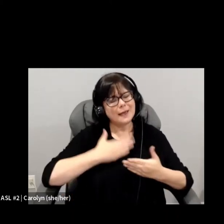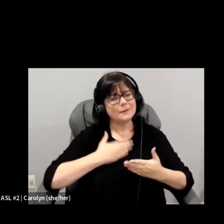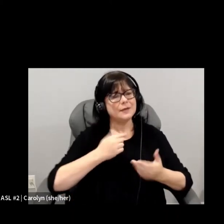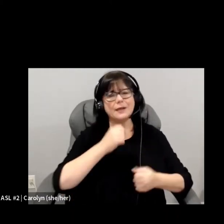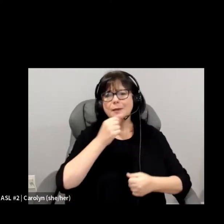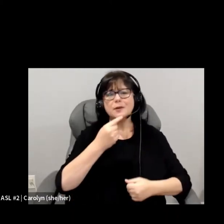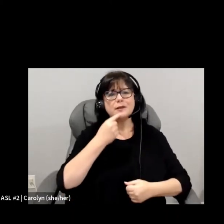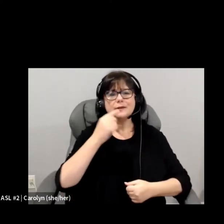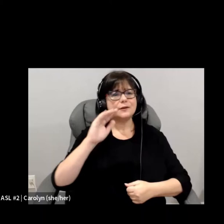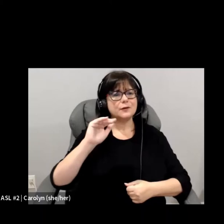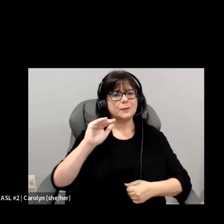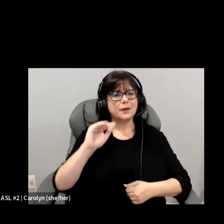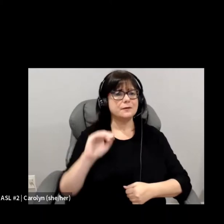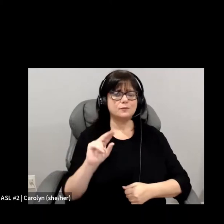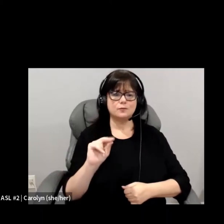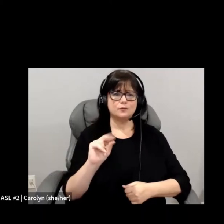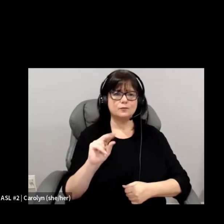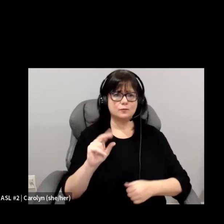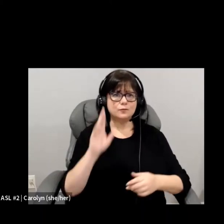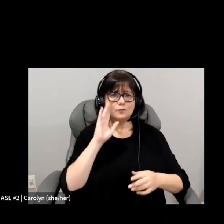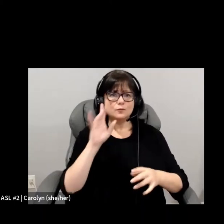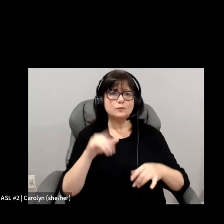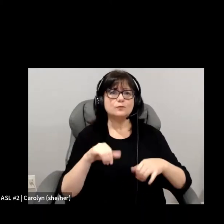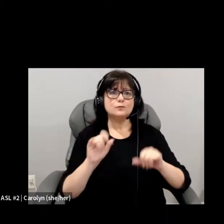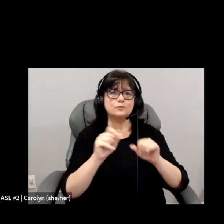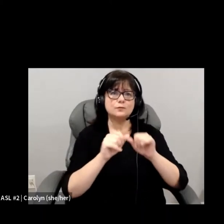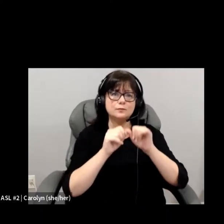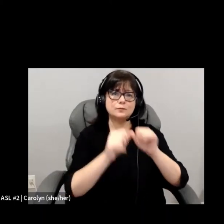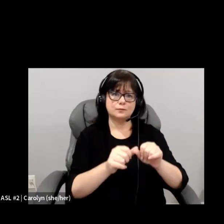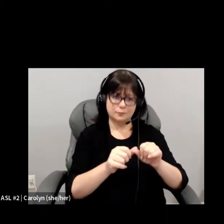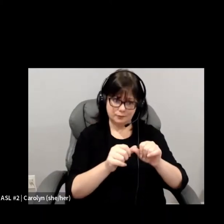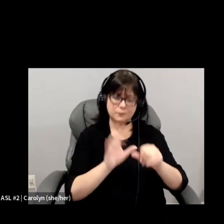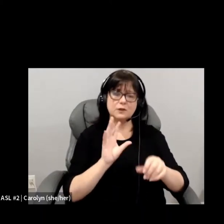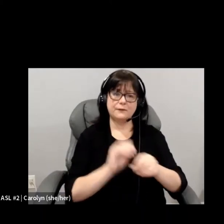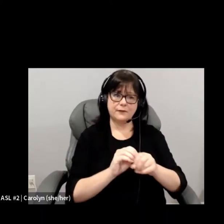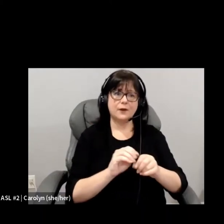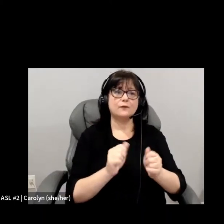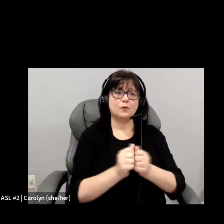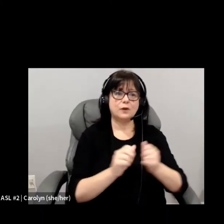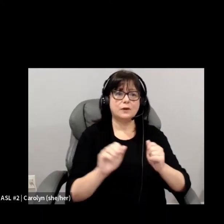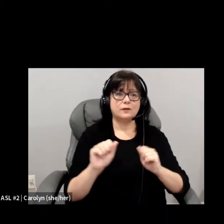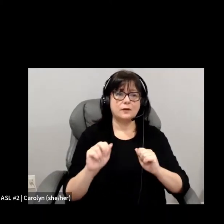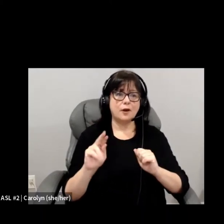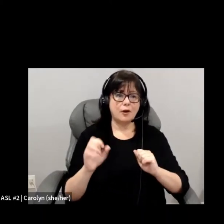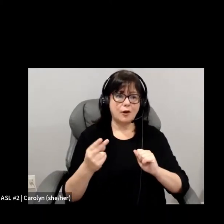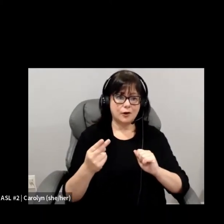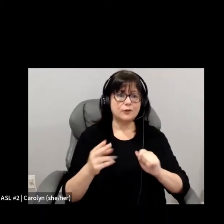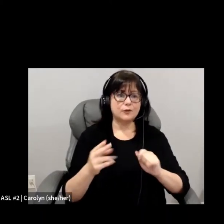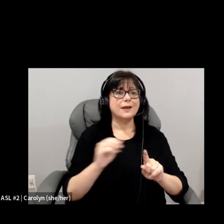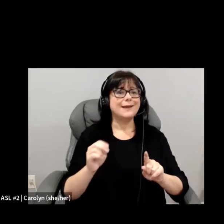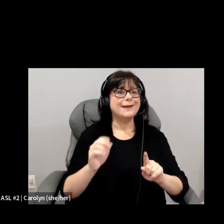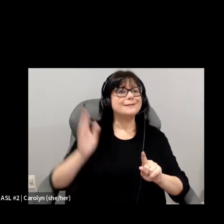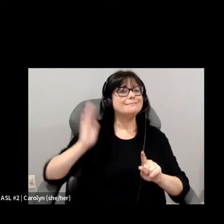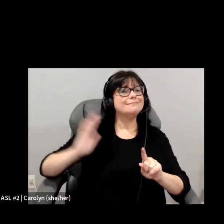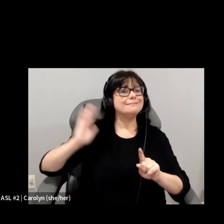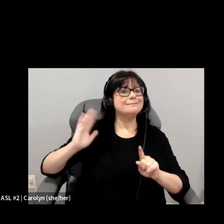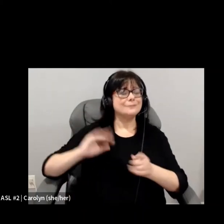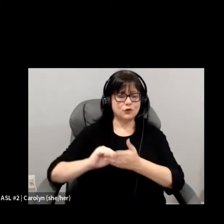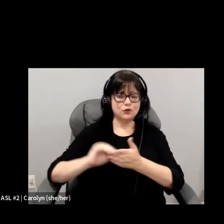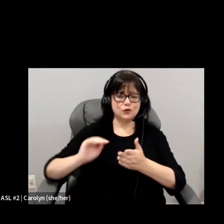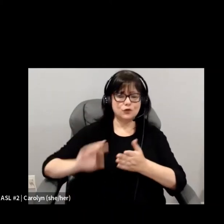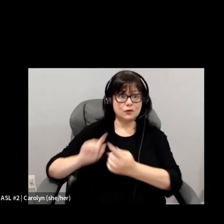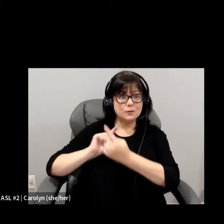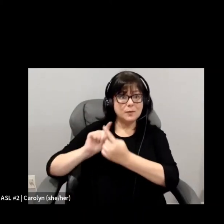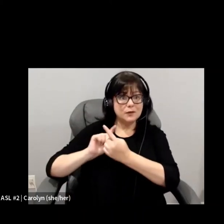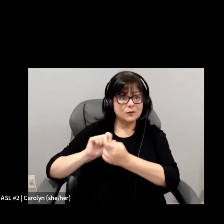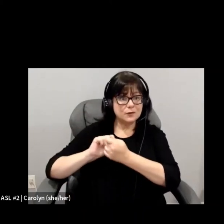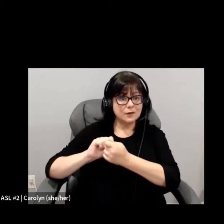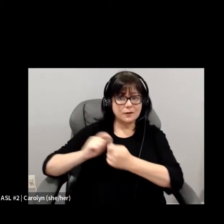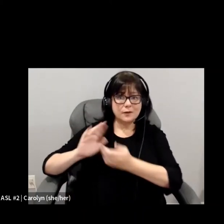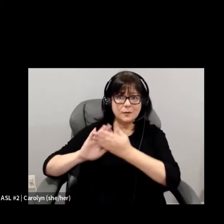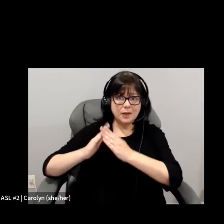CONTINUING MY INVOLVEMENT WITH ARCH AND LEGACY OF STUDENTS WE HAVE MENTORED.